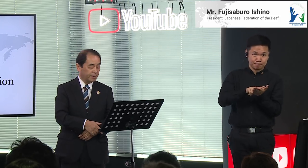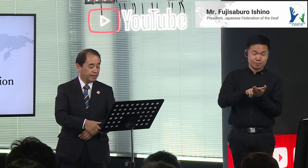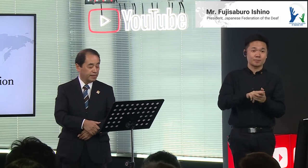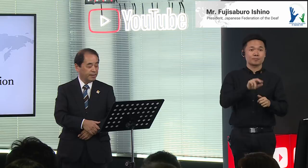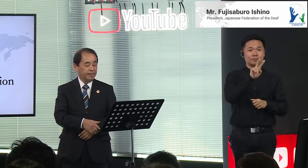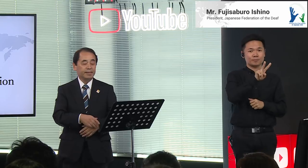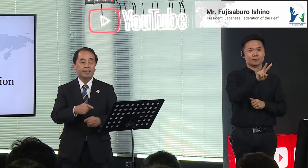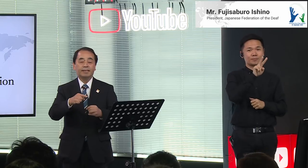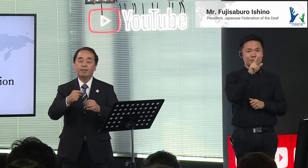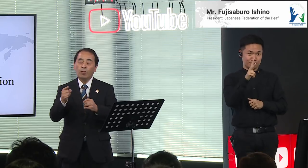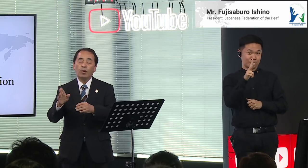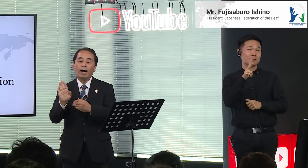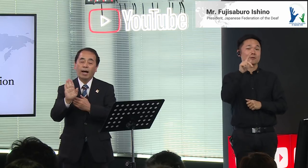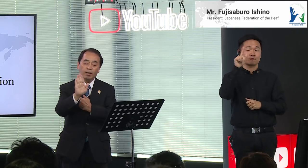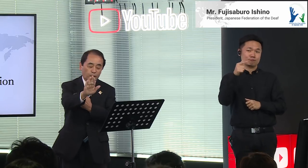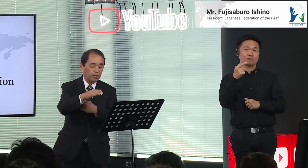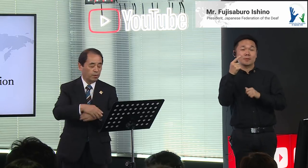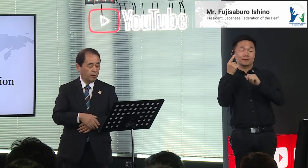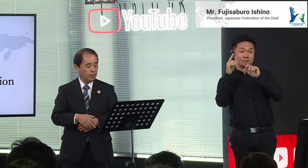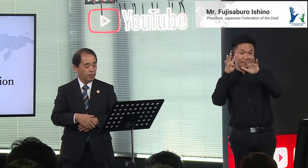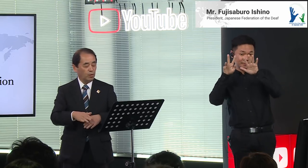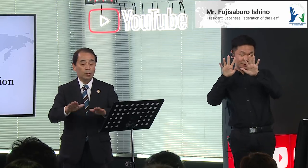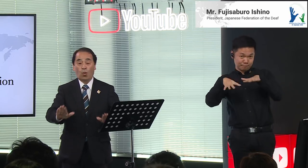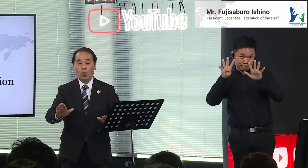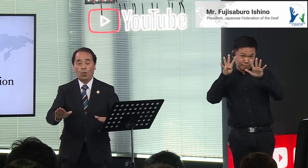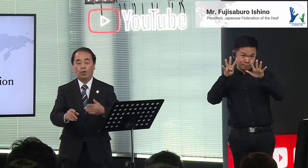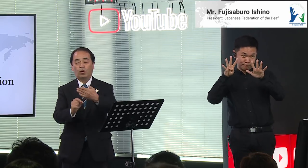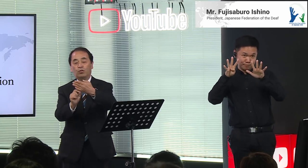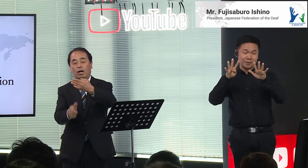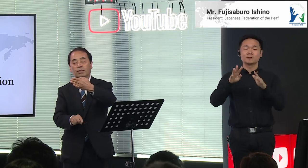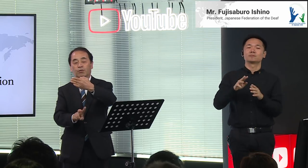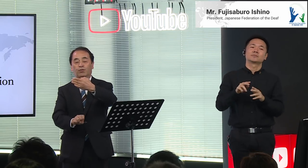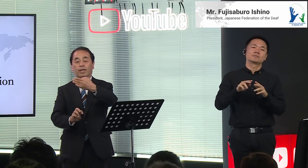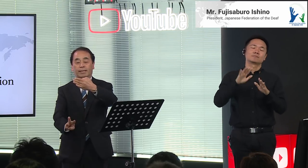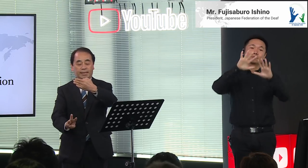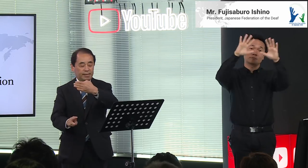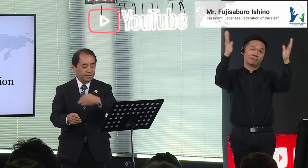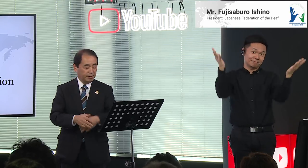Thank you very much for the introduction. The General Assembly of the United